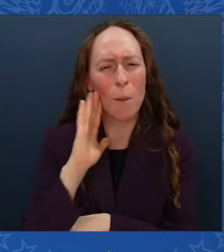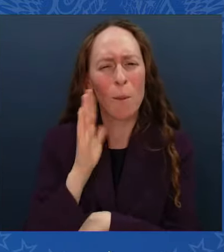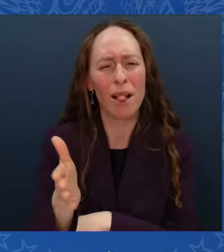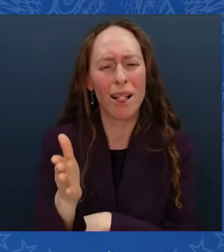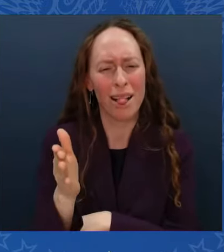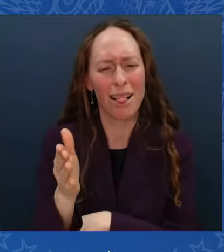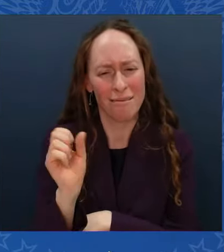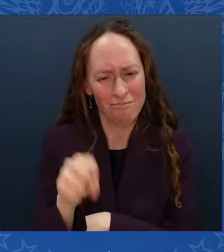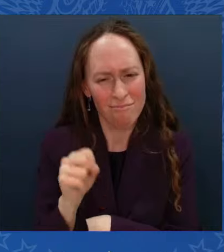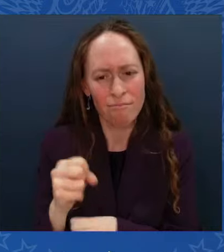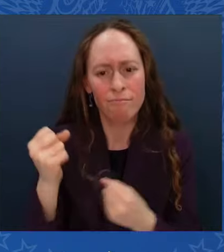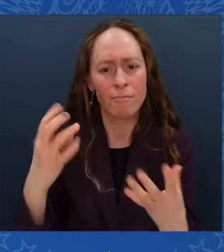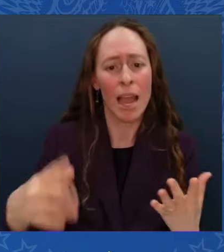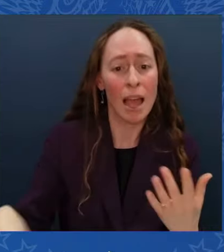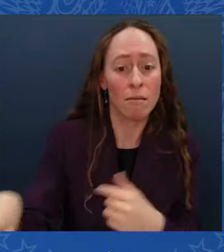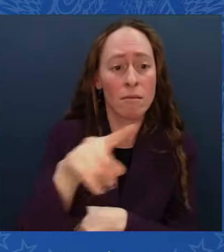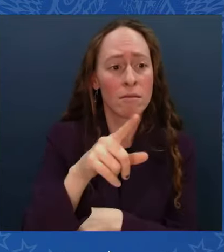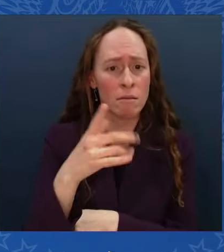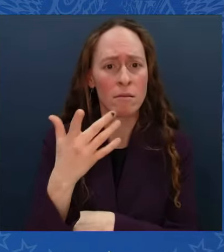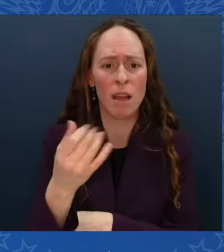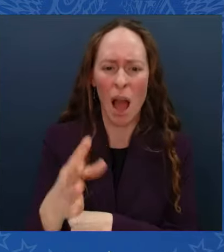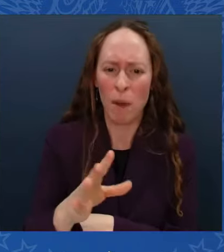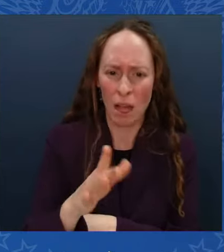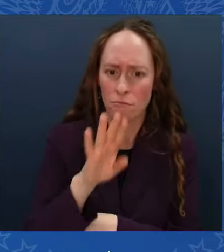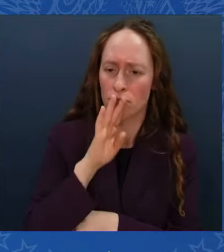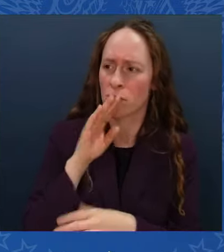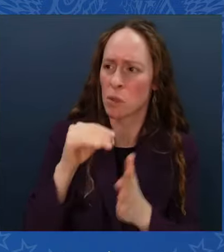All right.